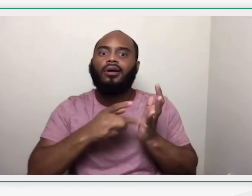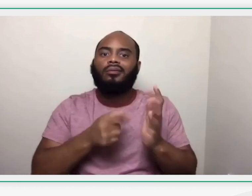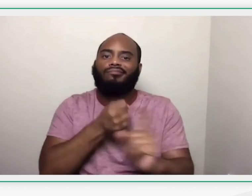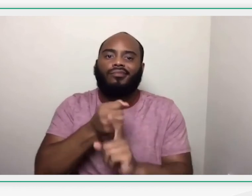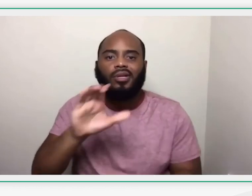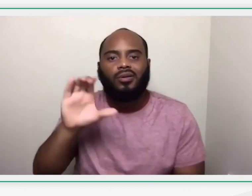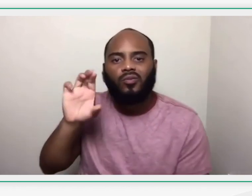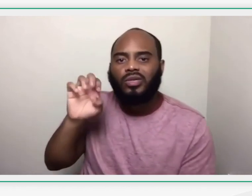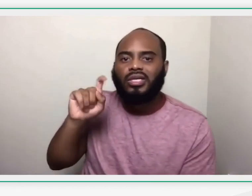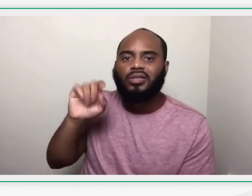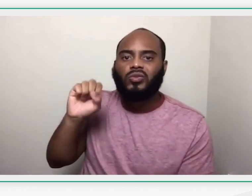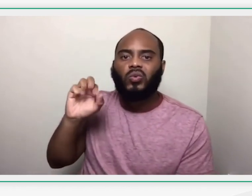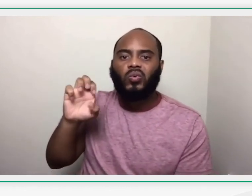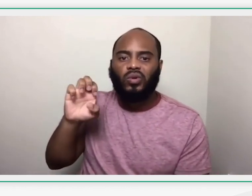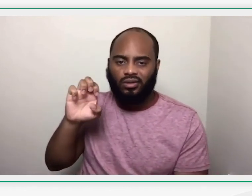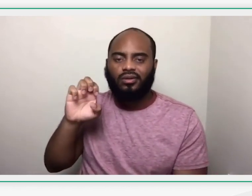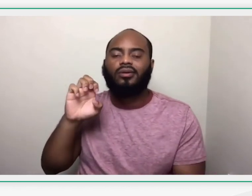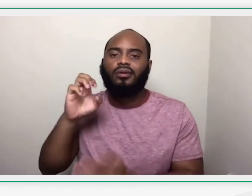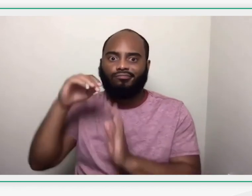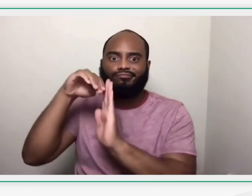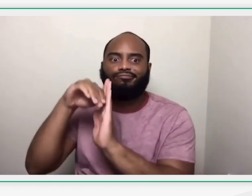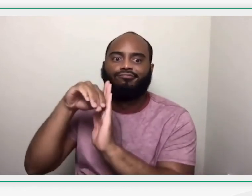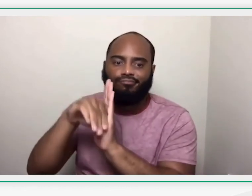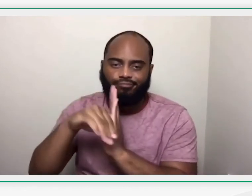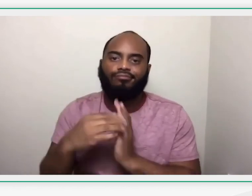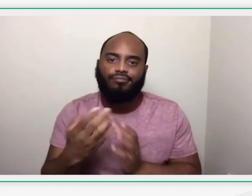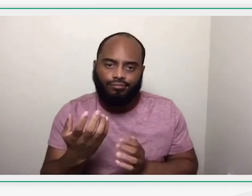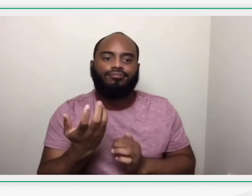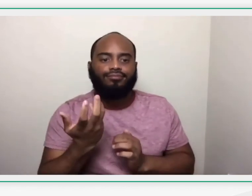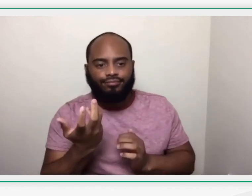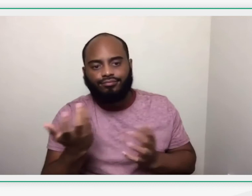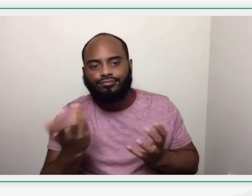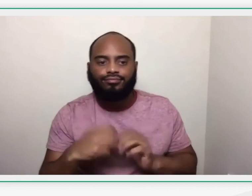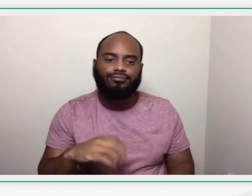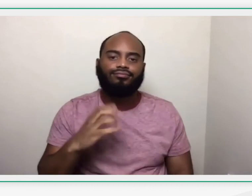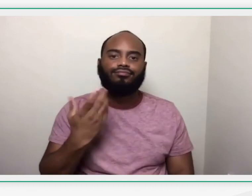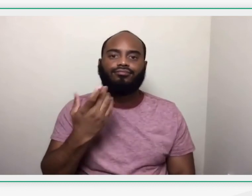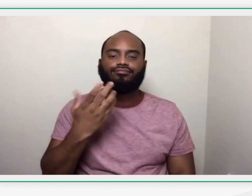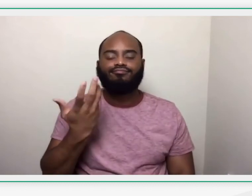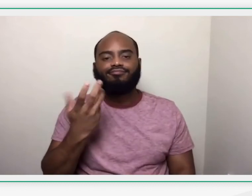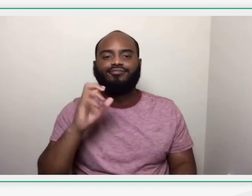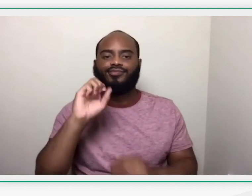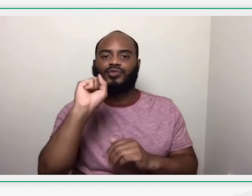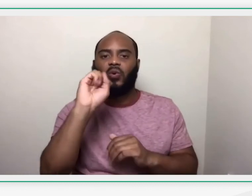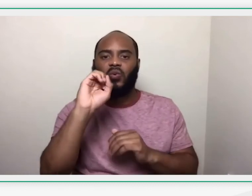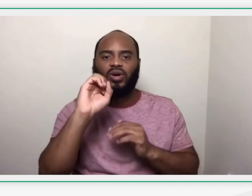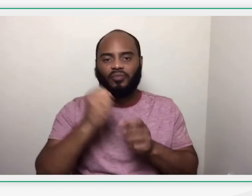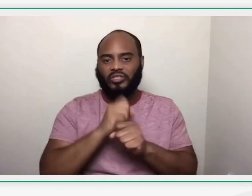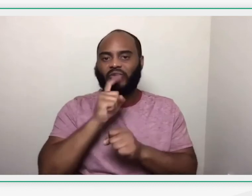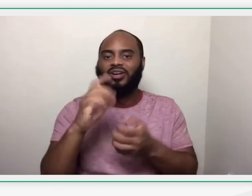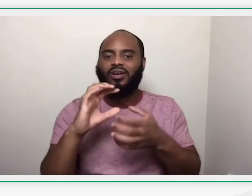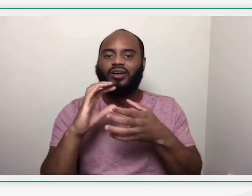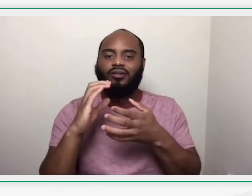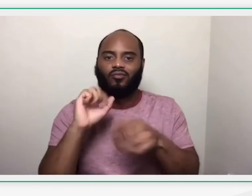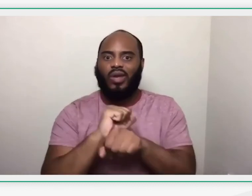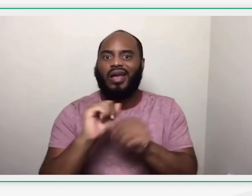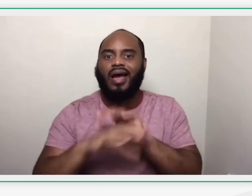if you do not make your payments back on time, which will, in turn, affect your credit score and cause it to drop. So, do make sure that you are working out,